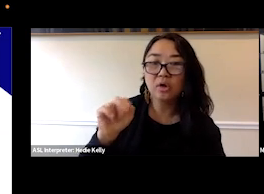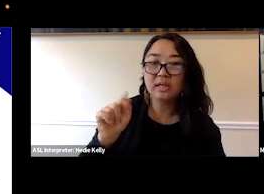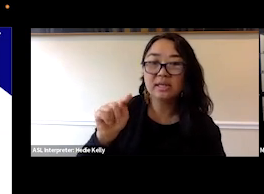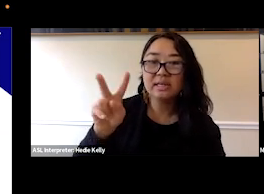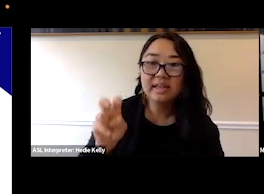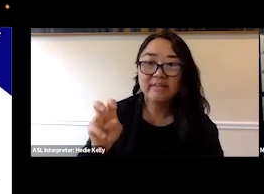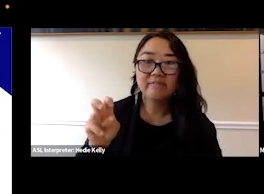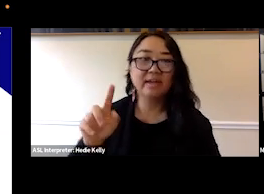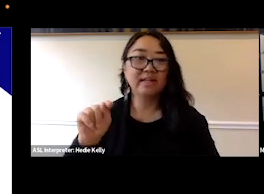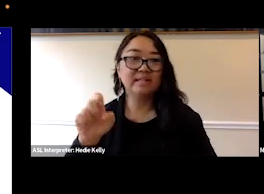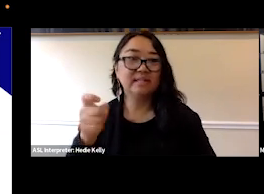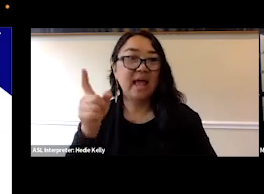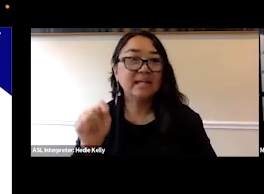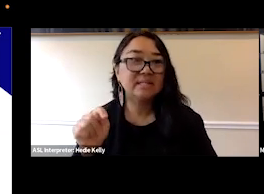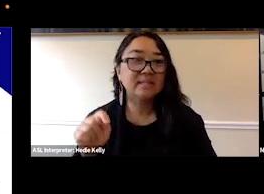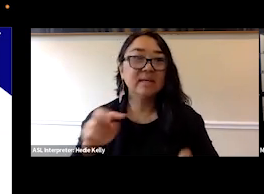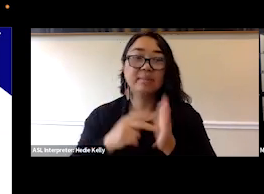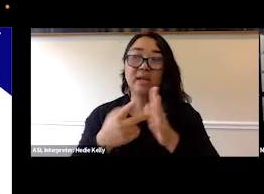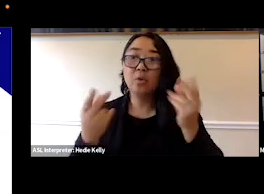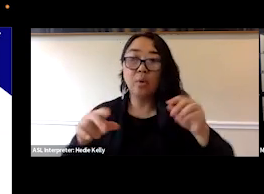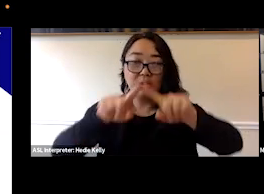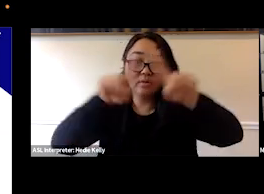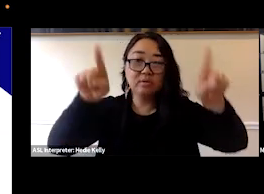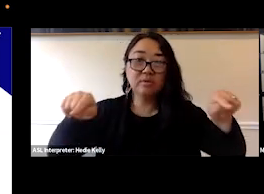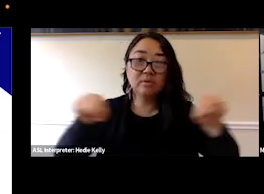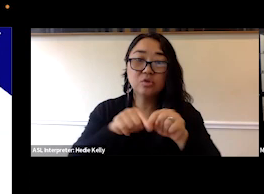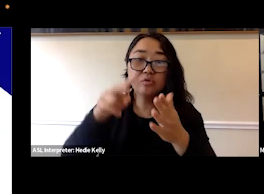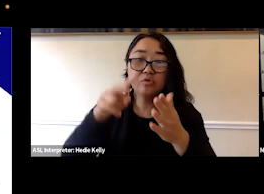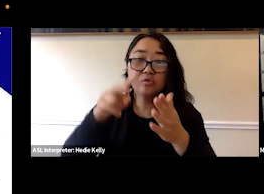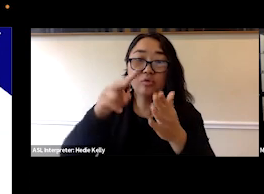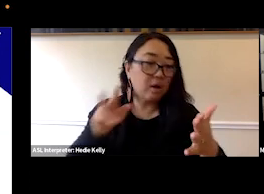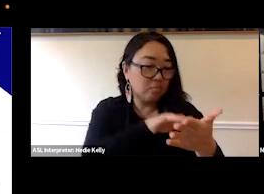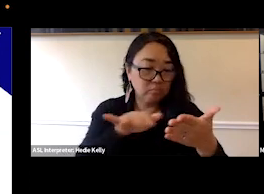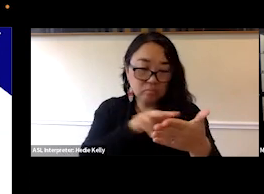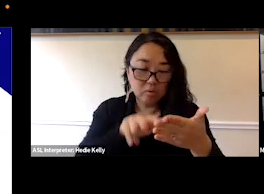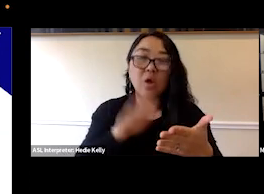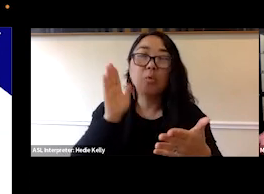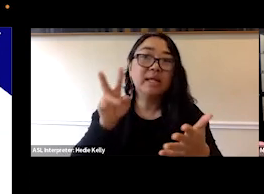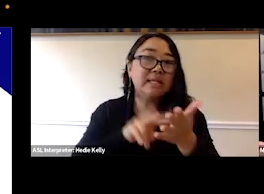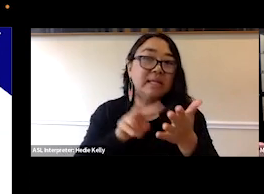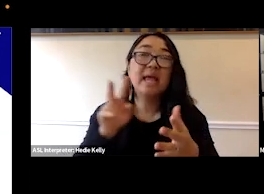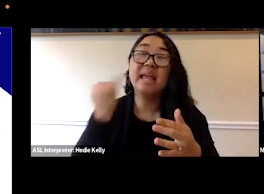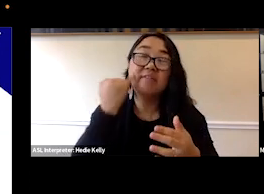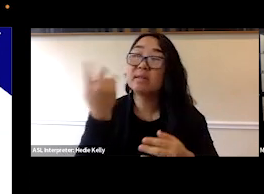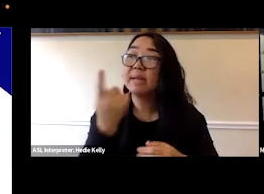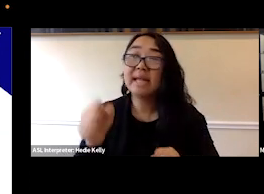and it's what a screen reader will read aloud if a person can't see the image but needs to hear it, or even if they can see the image but they